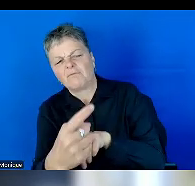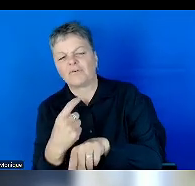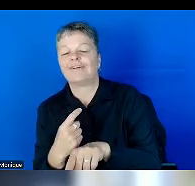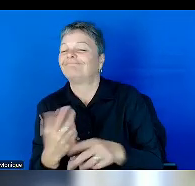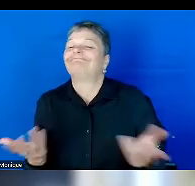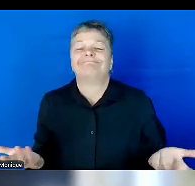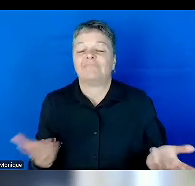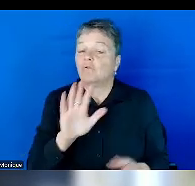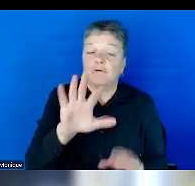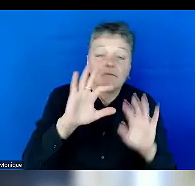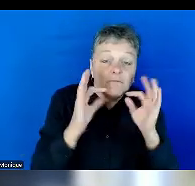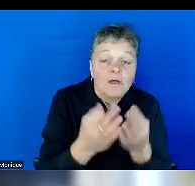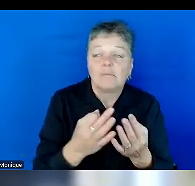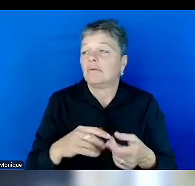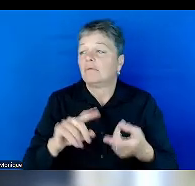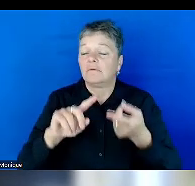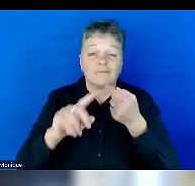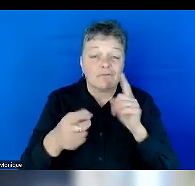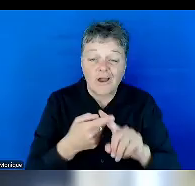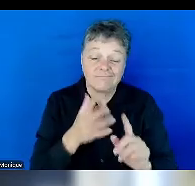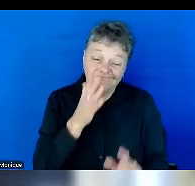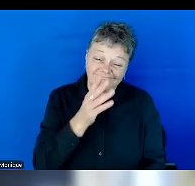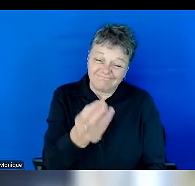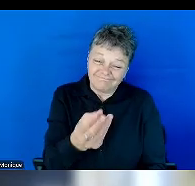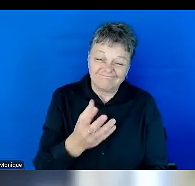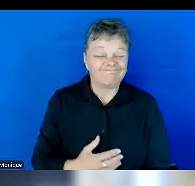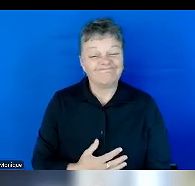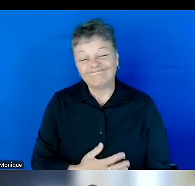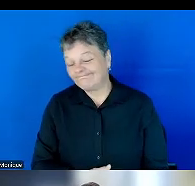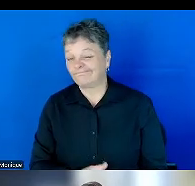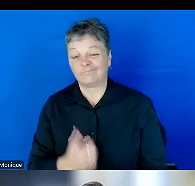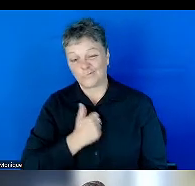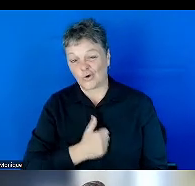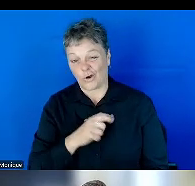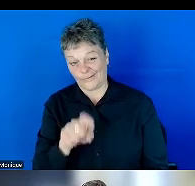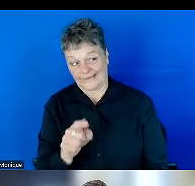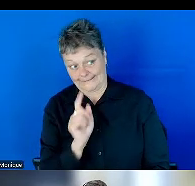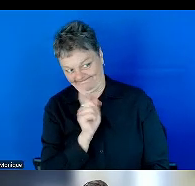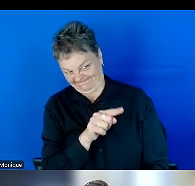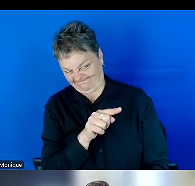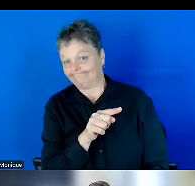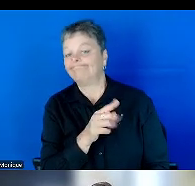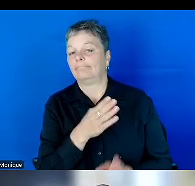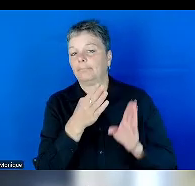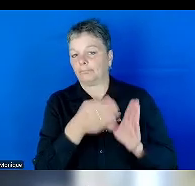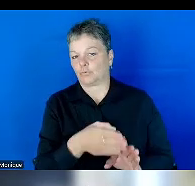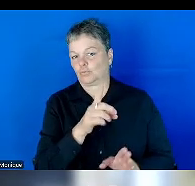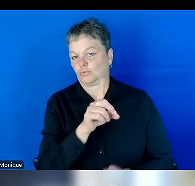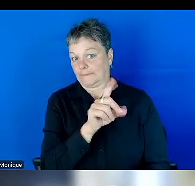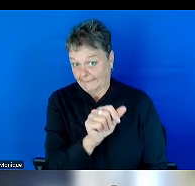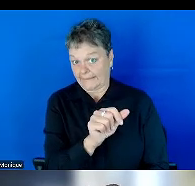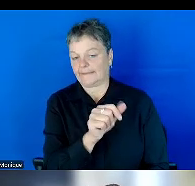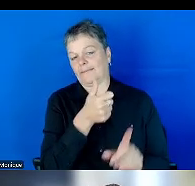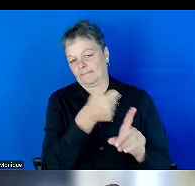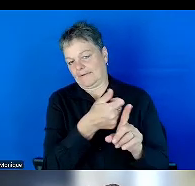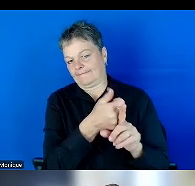we will usually tell them what we need them the person to call us. Uh so it is a service that is